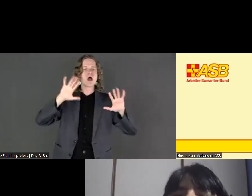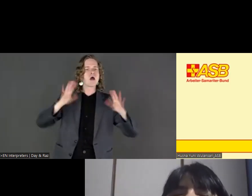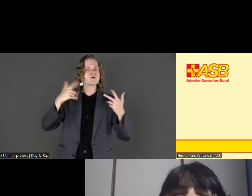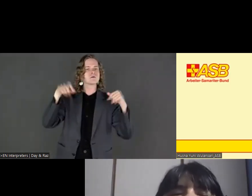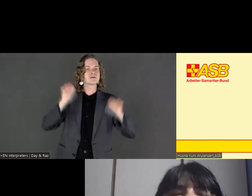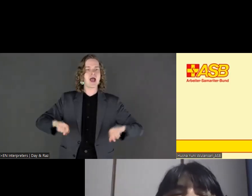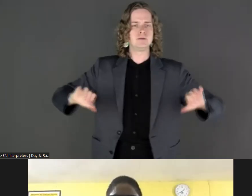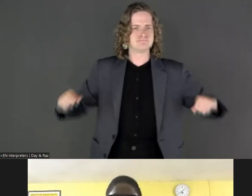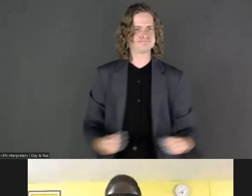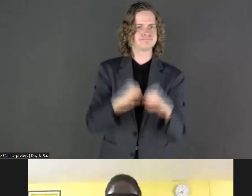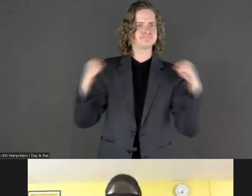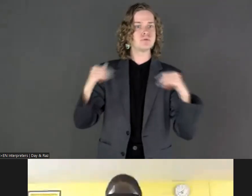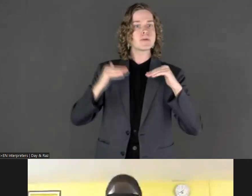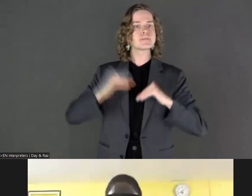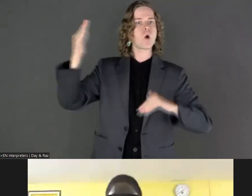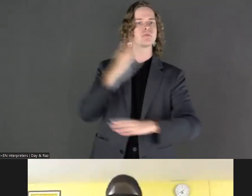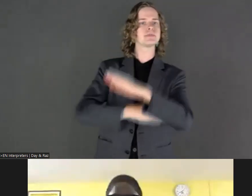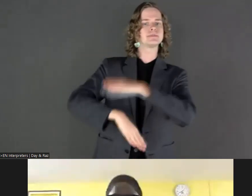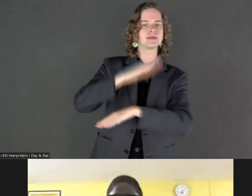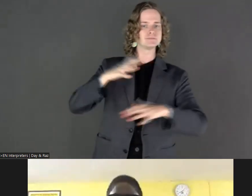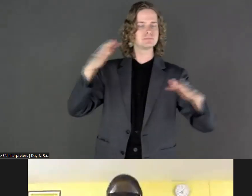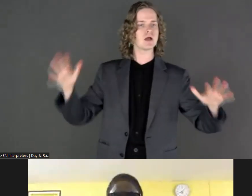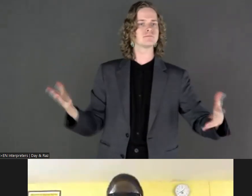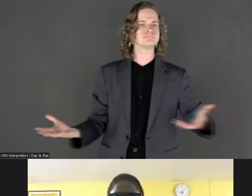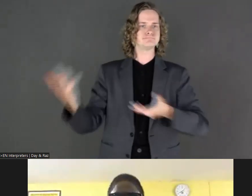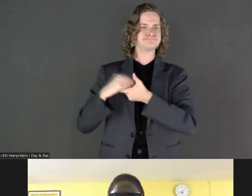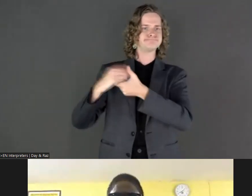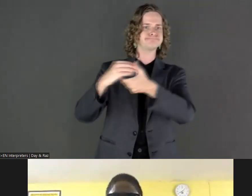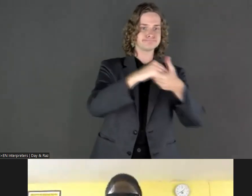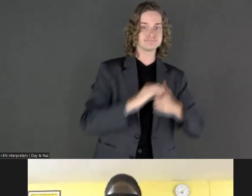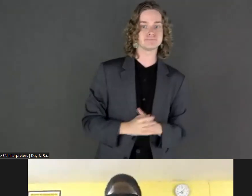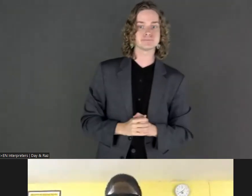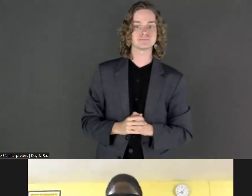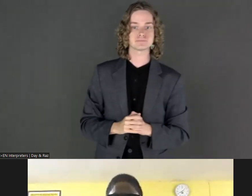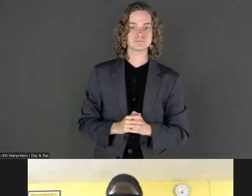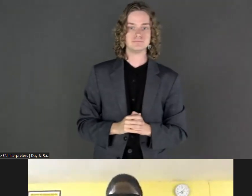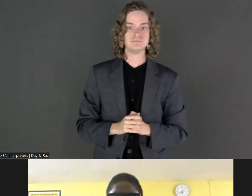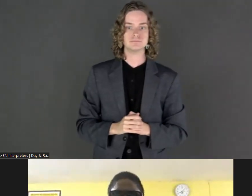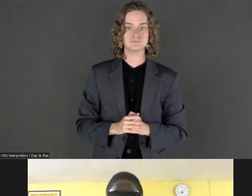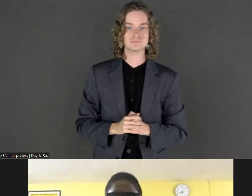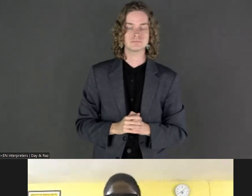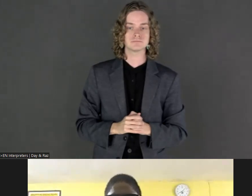We will have the pleasure to have great panelists today, such as Carrie Johannes from USA ID,